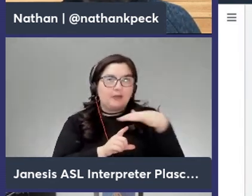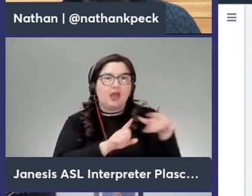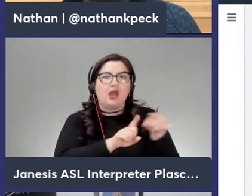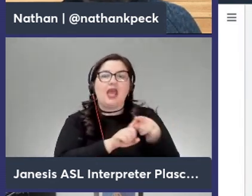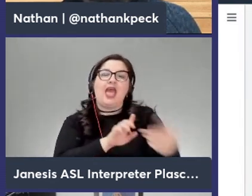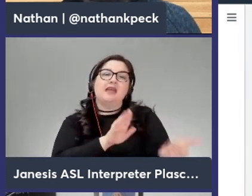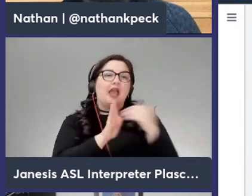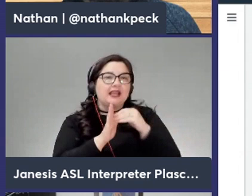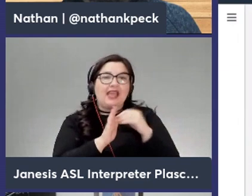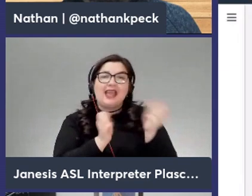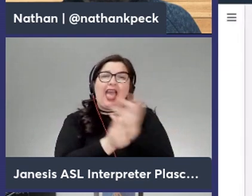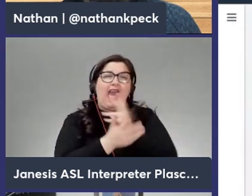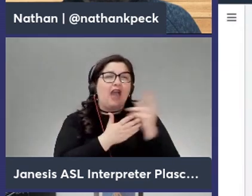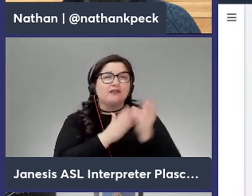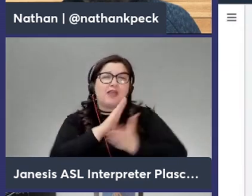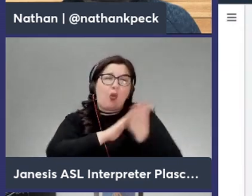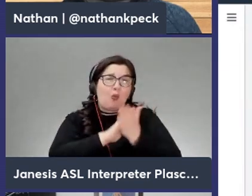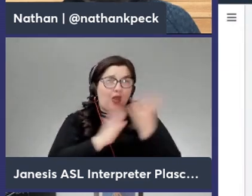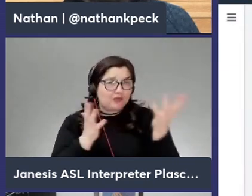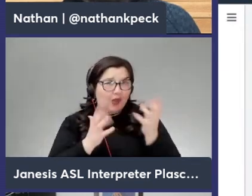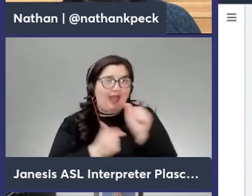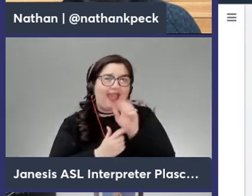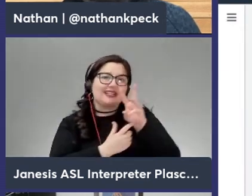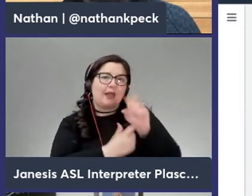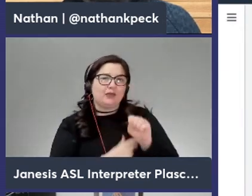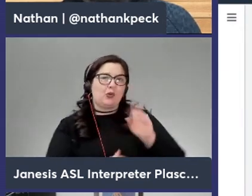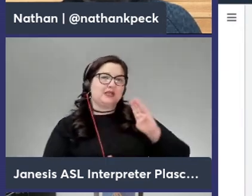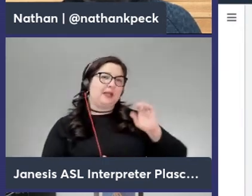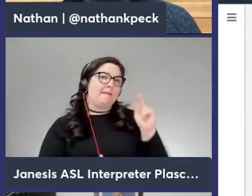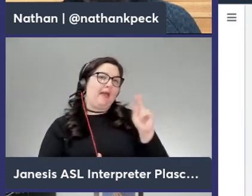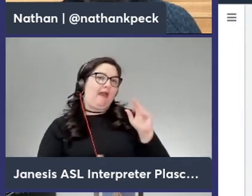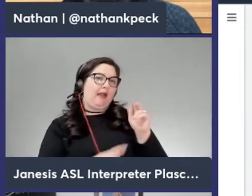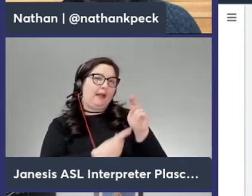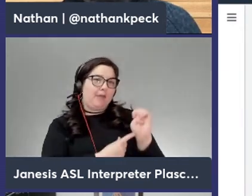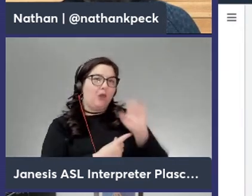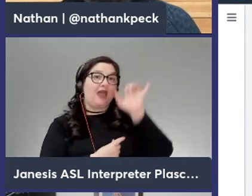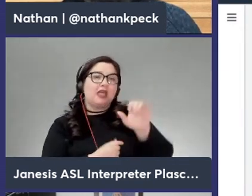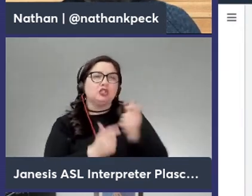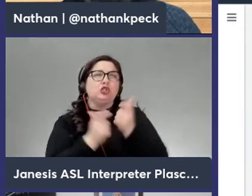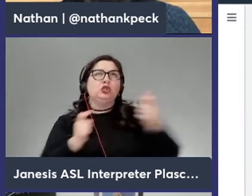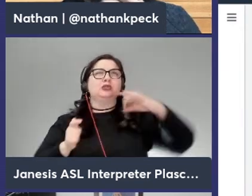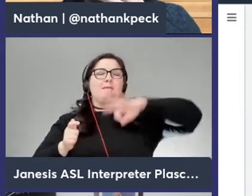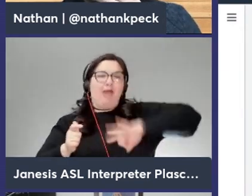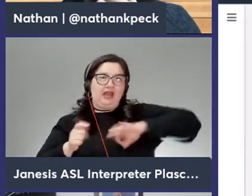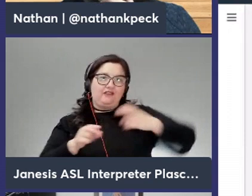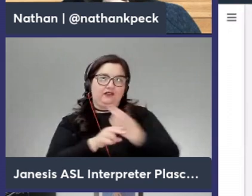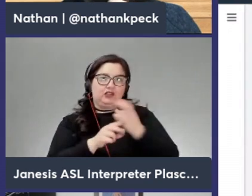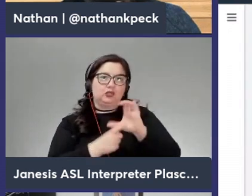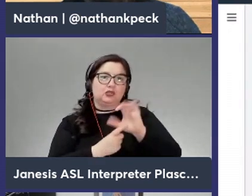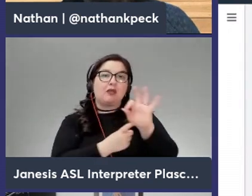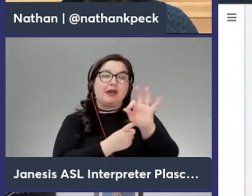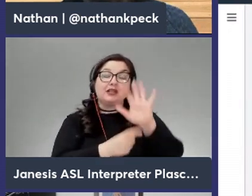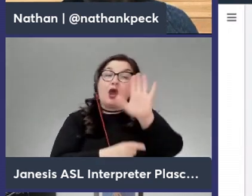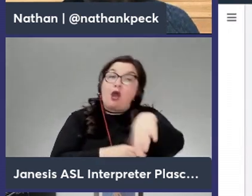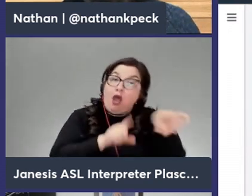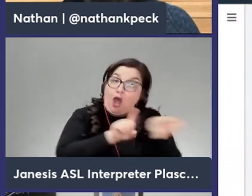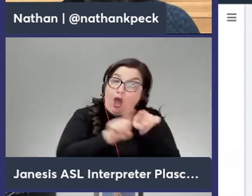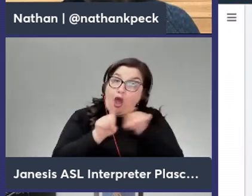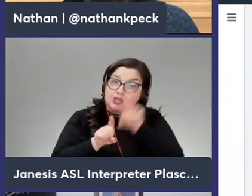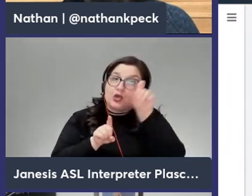which is a huge benefit that you get from using CloudFront. And I should also mention that most of the time when you're deploying